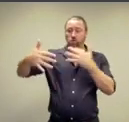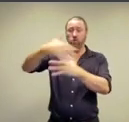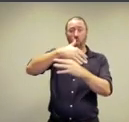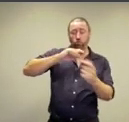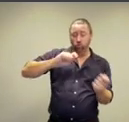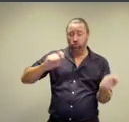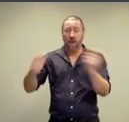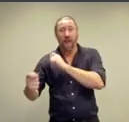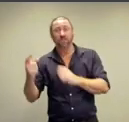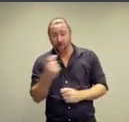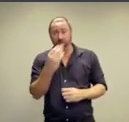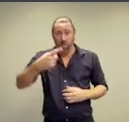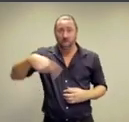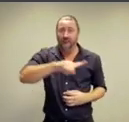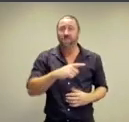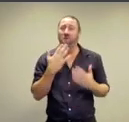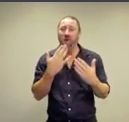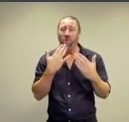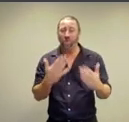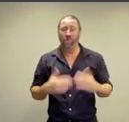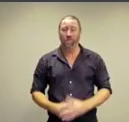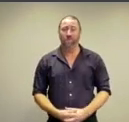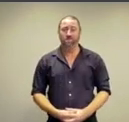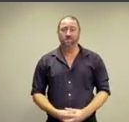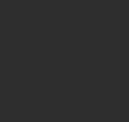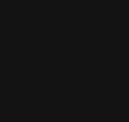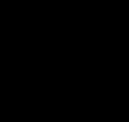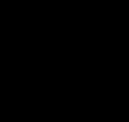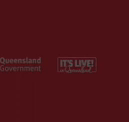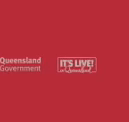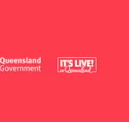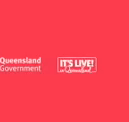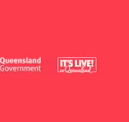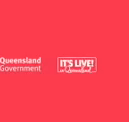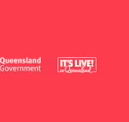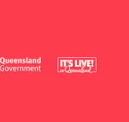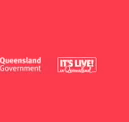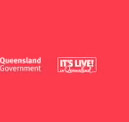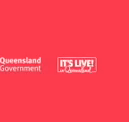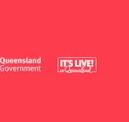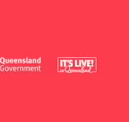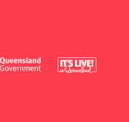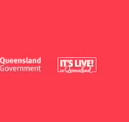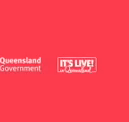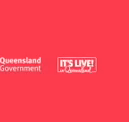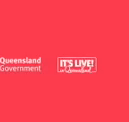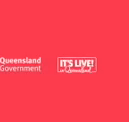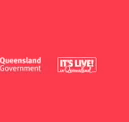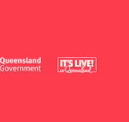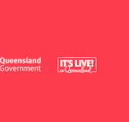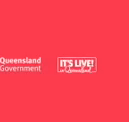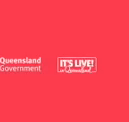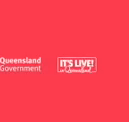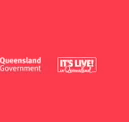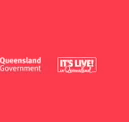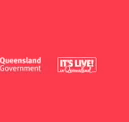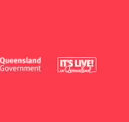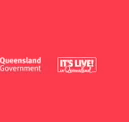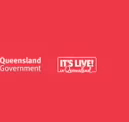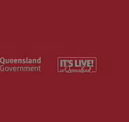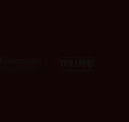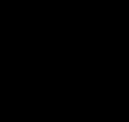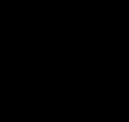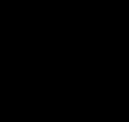revolutionaries have done so before you.